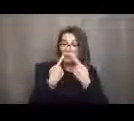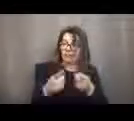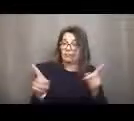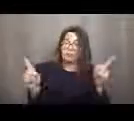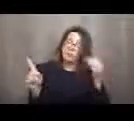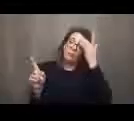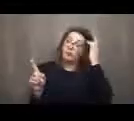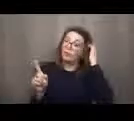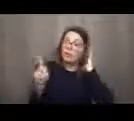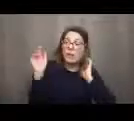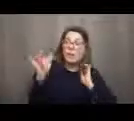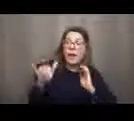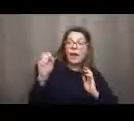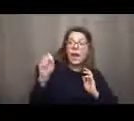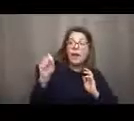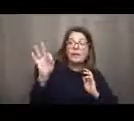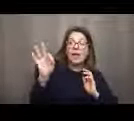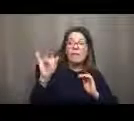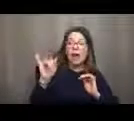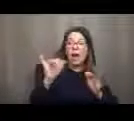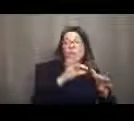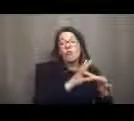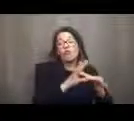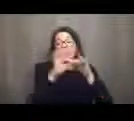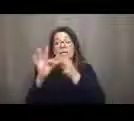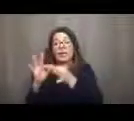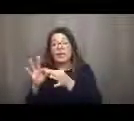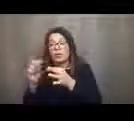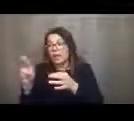"Is the SFI related to the NIH funded research?"